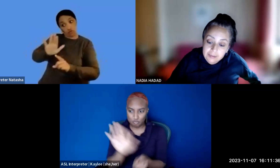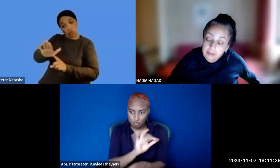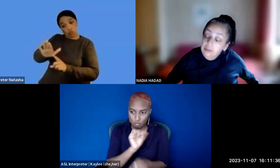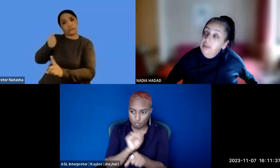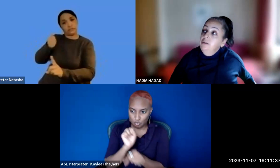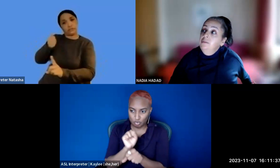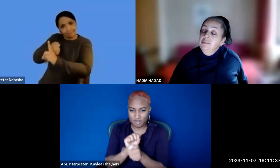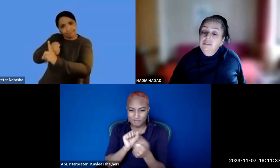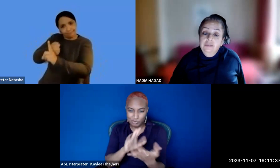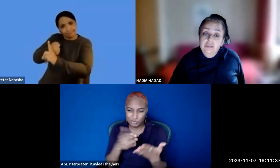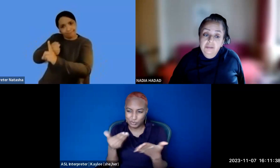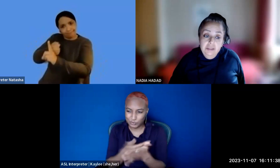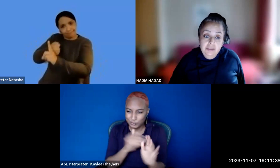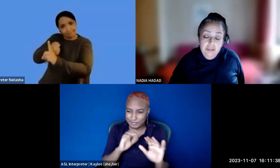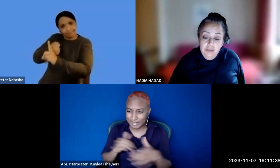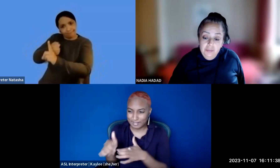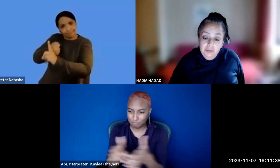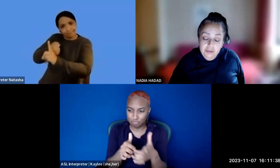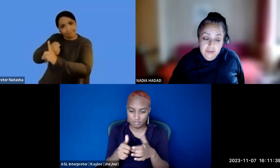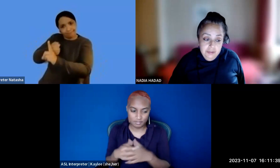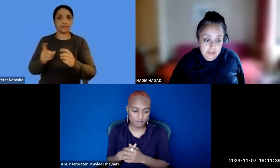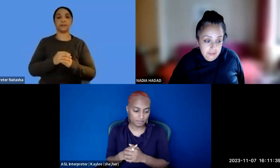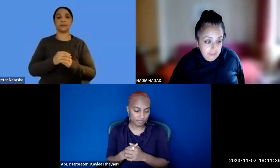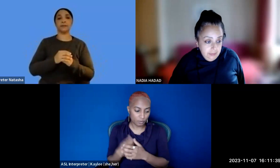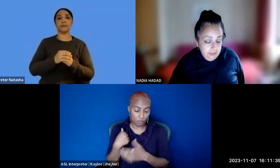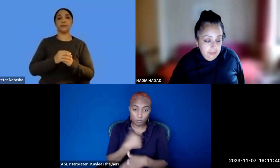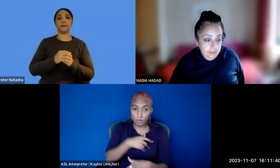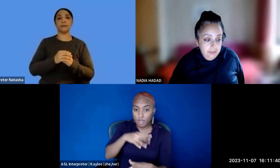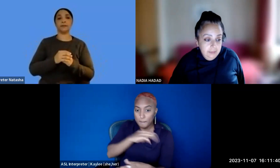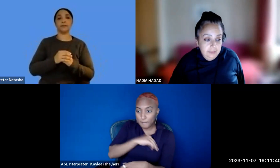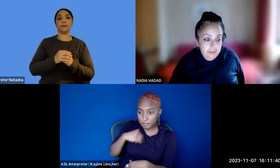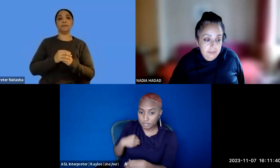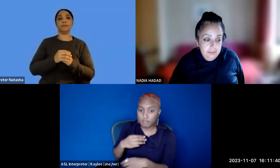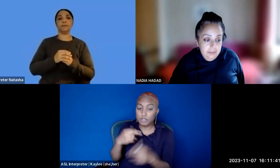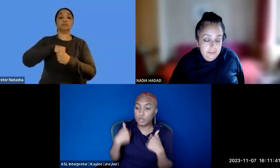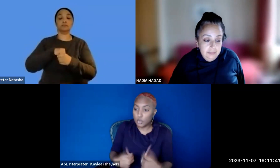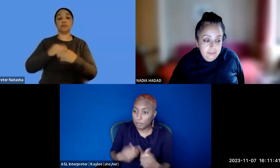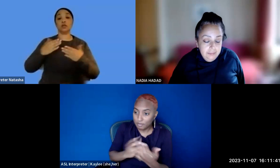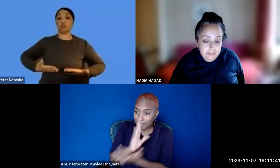We are members of the human rights and development networks in Brussels.